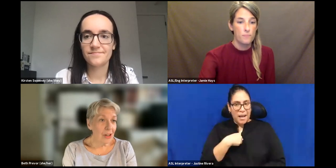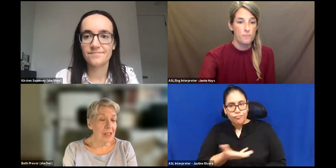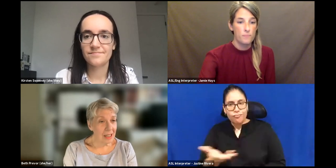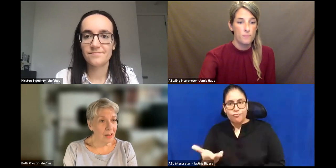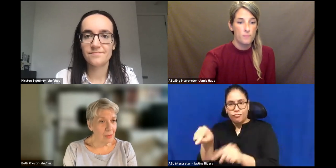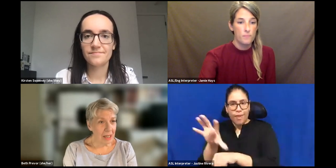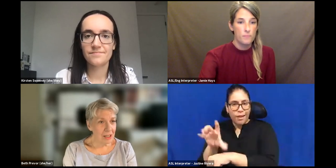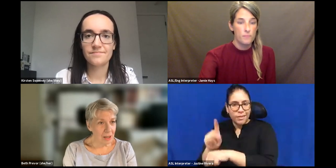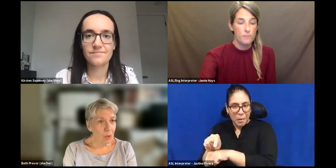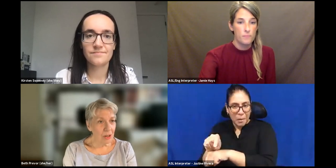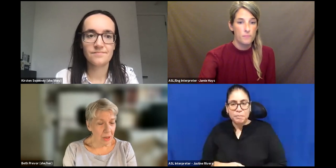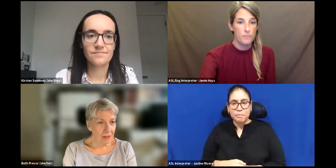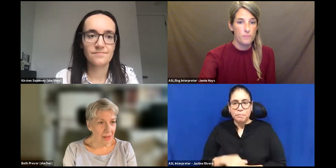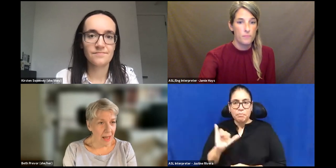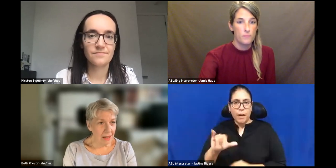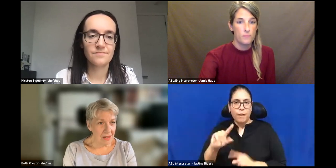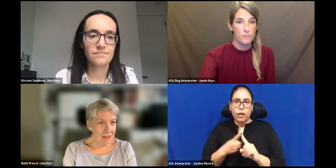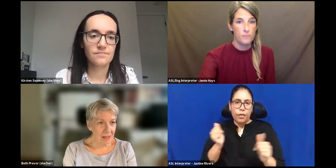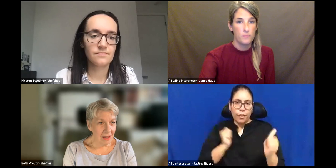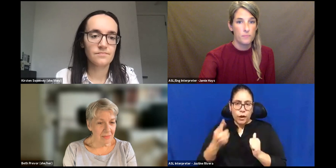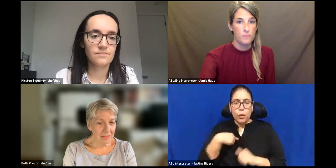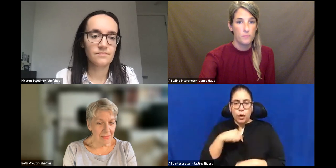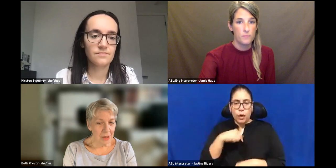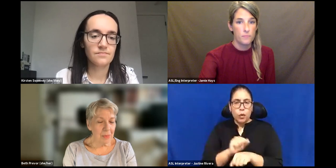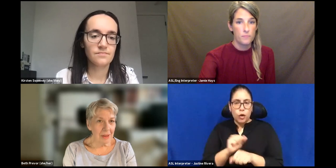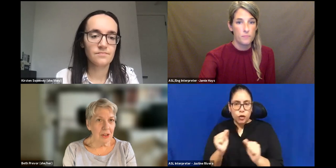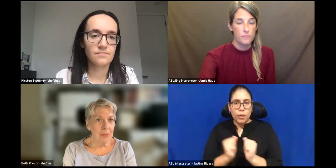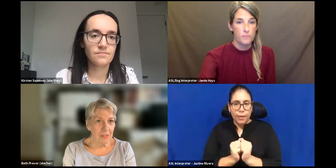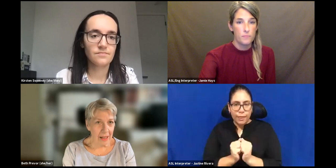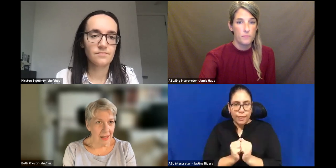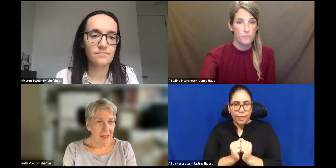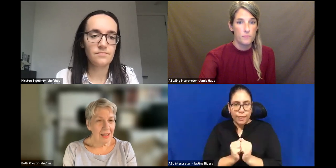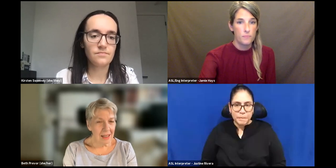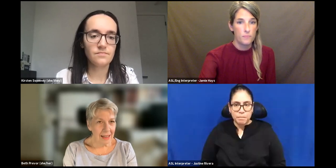first theater that we actually worked with to provide sign